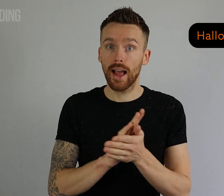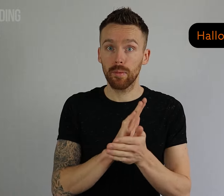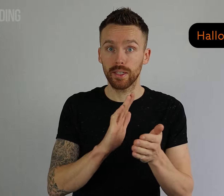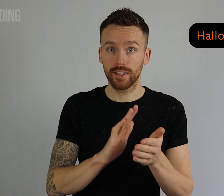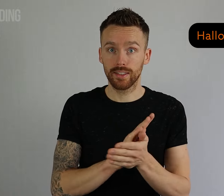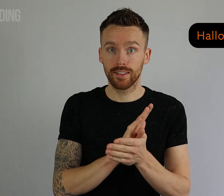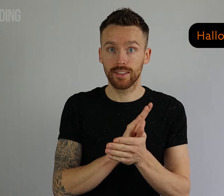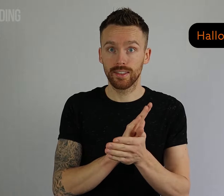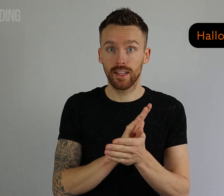Happy.